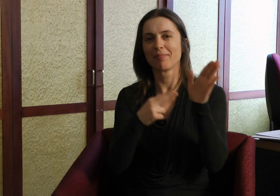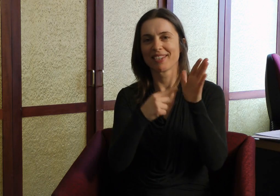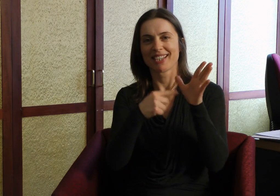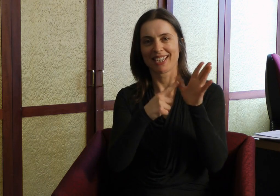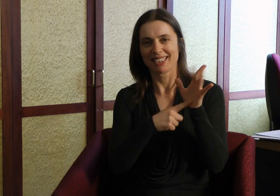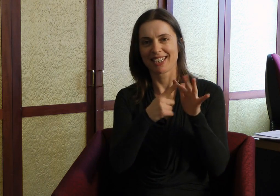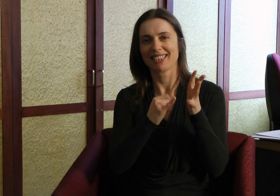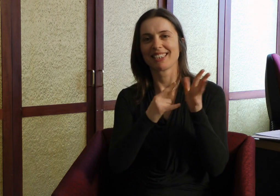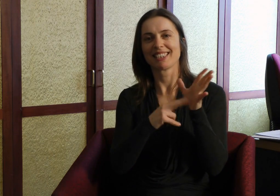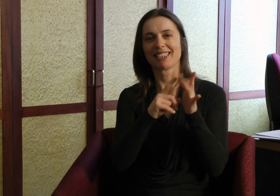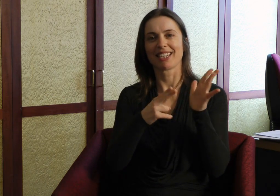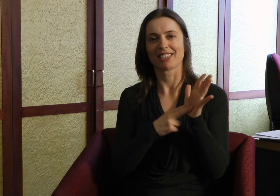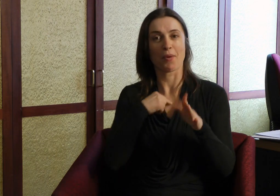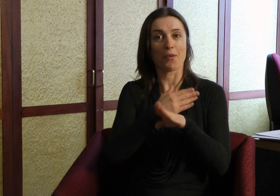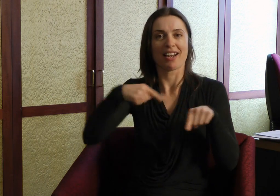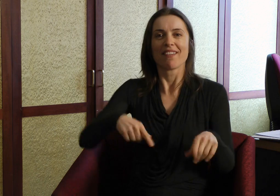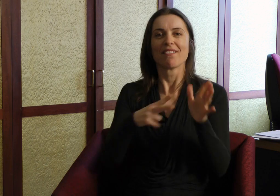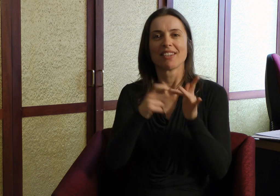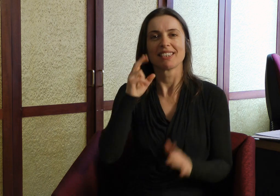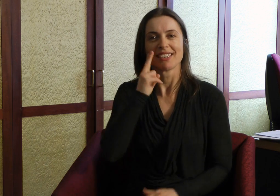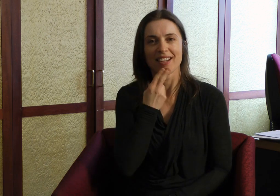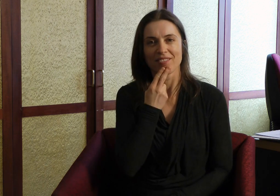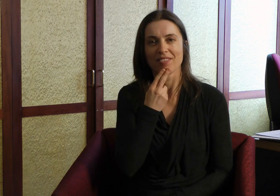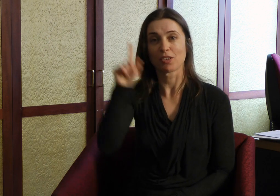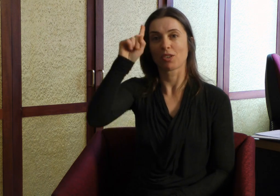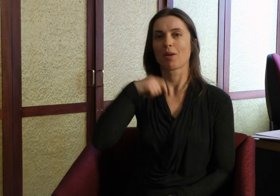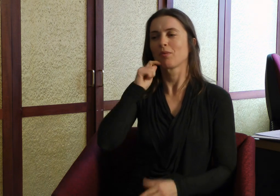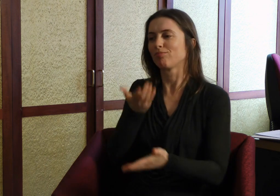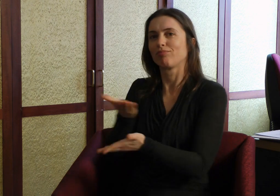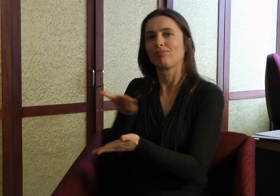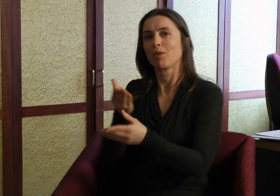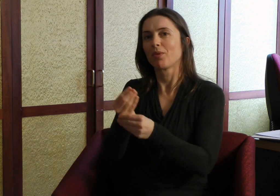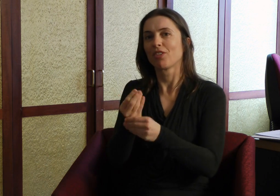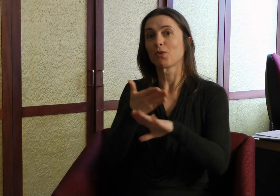Transcript of Interview Natalie Sandon, Community Activities Coordinator interviews Christine Mathieson, CEO. Natalie: Hi my name is Natalie Sandon, I work here at Vicdeaf and today I will be having